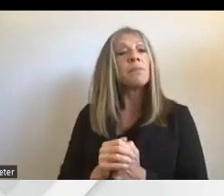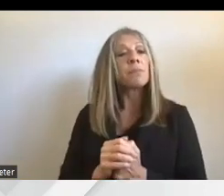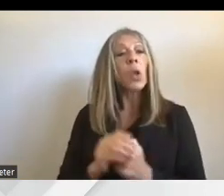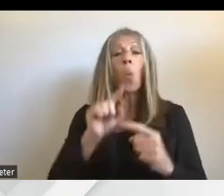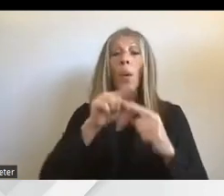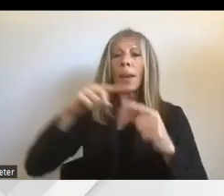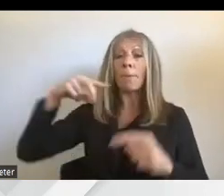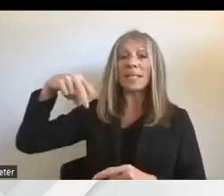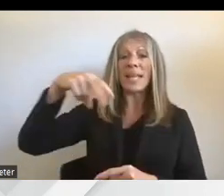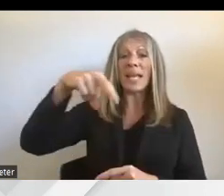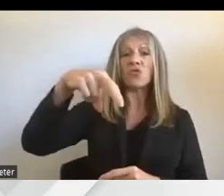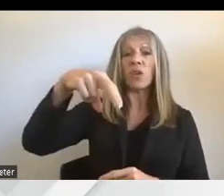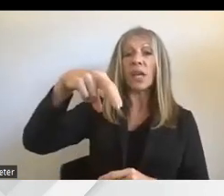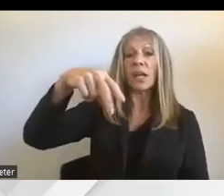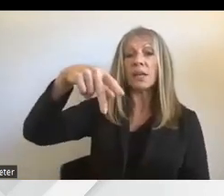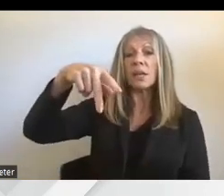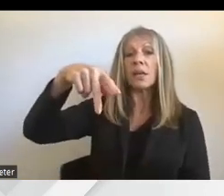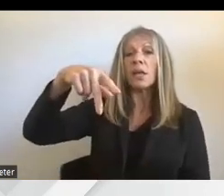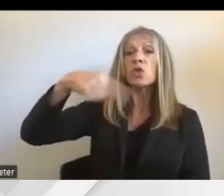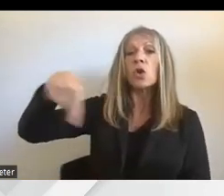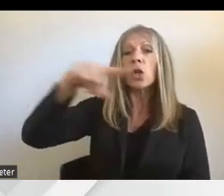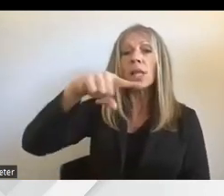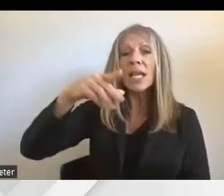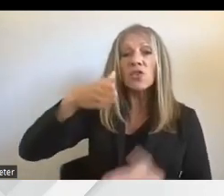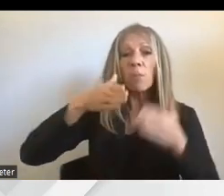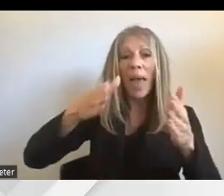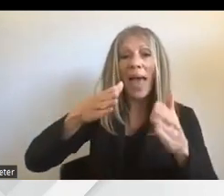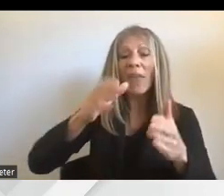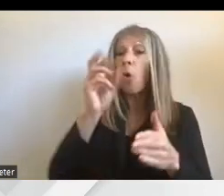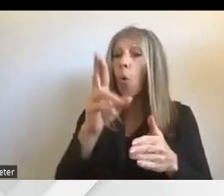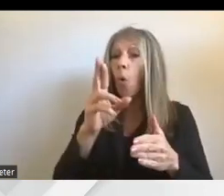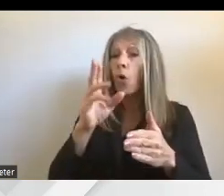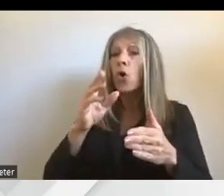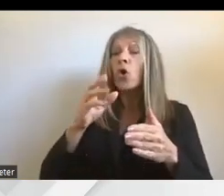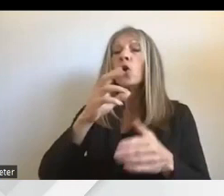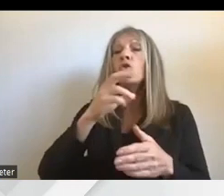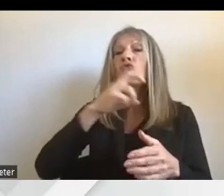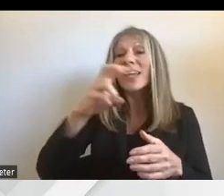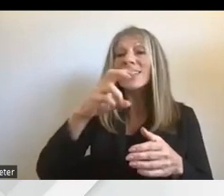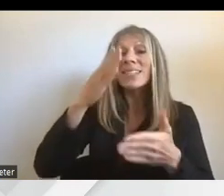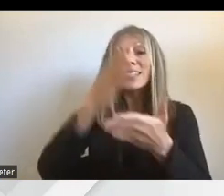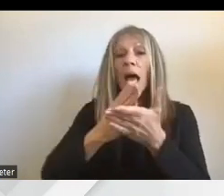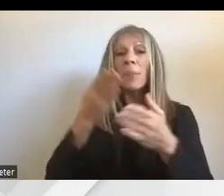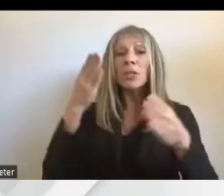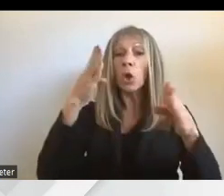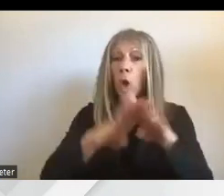When a pedestrian circulation path or transit stop is temporarily closed by construction,